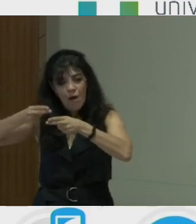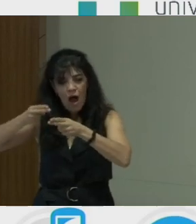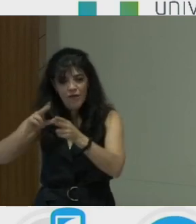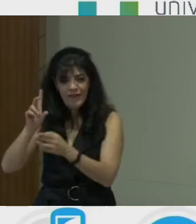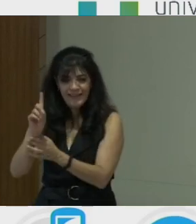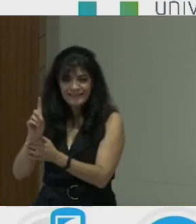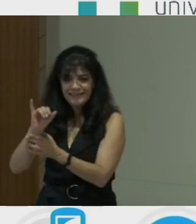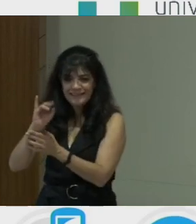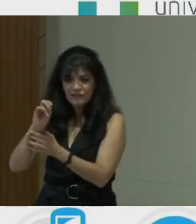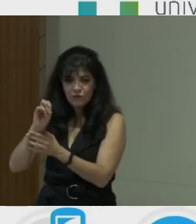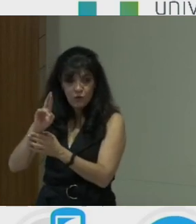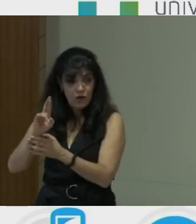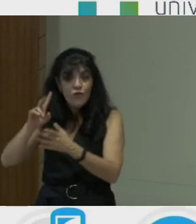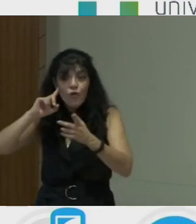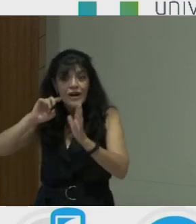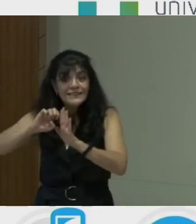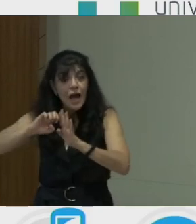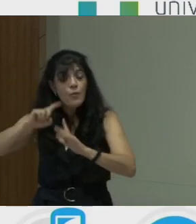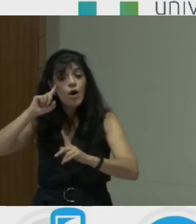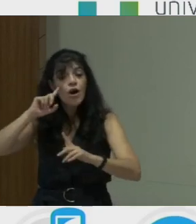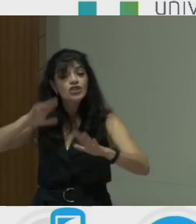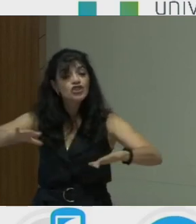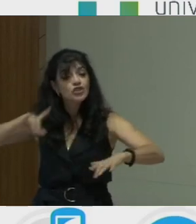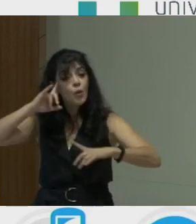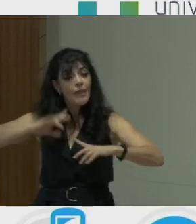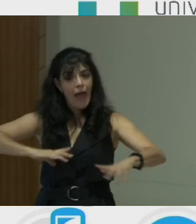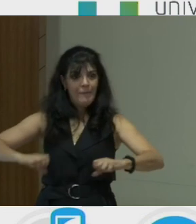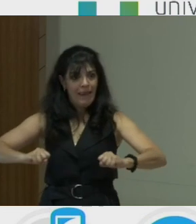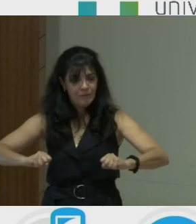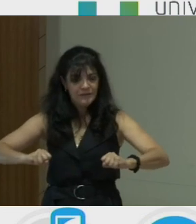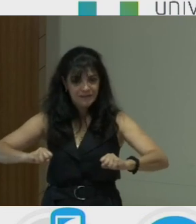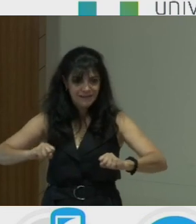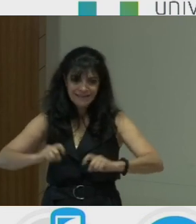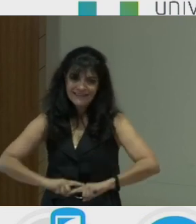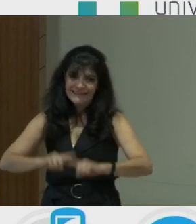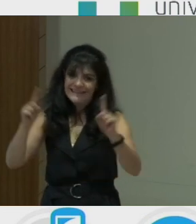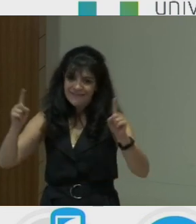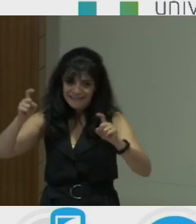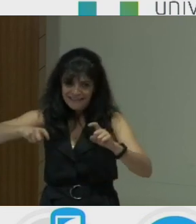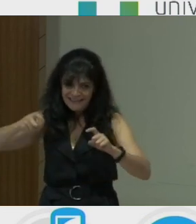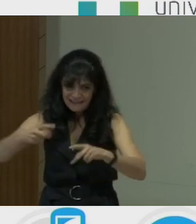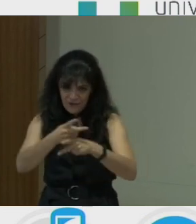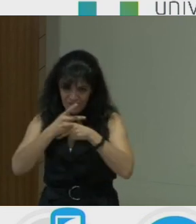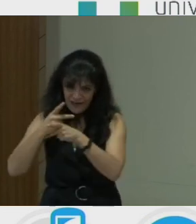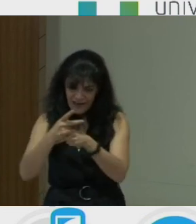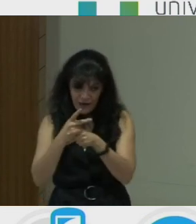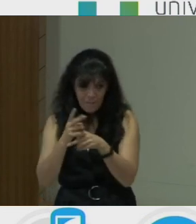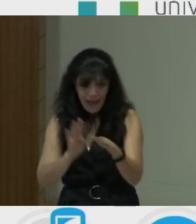Children with epilepsy have often difficult needs of care and are often placed in institutions